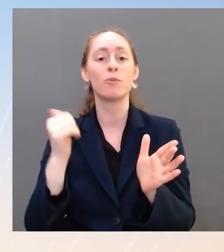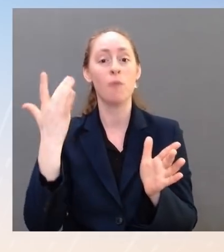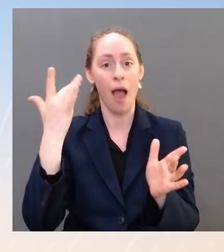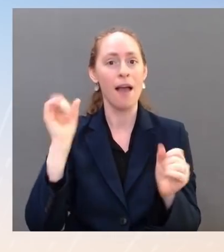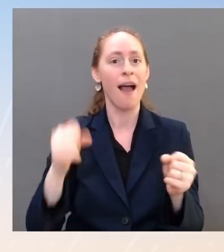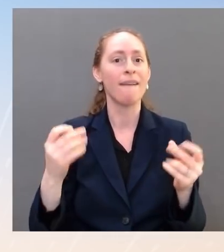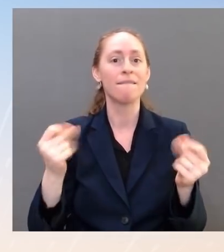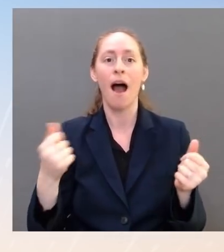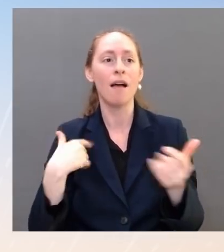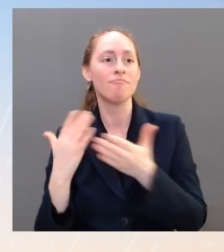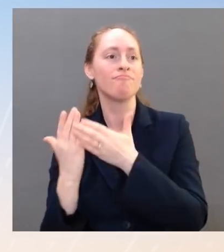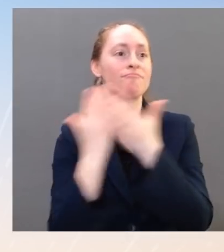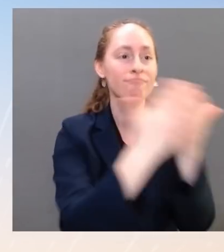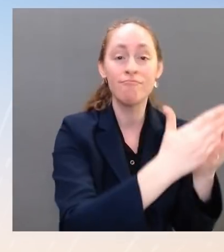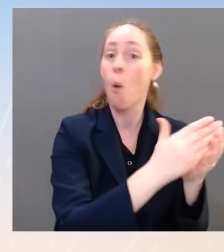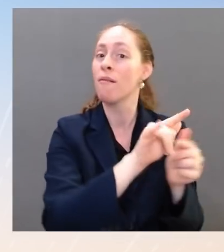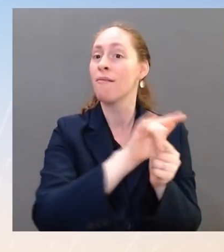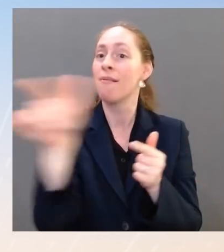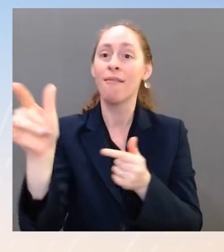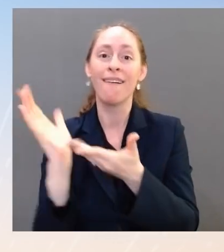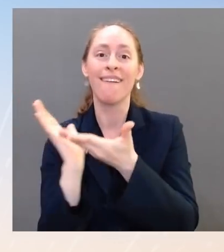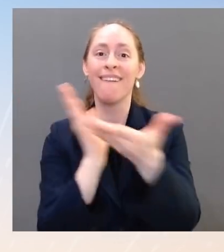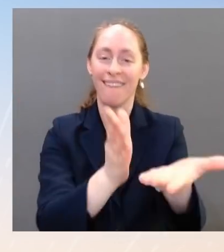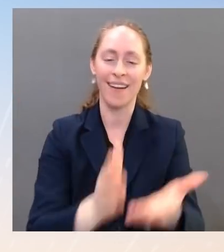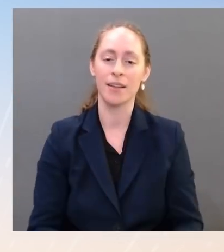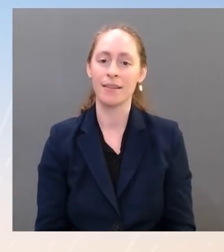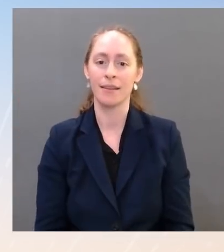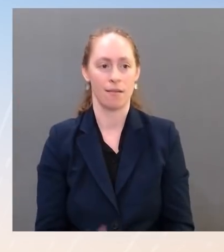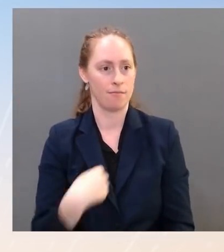where when we cannot move goods efficiently from water to our ports,